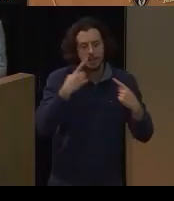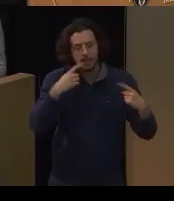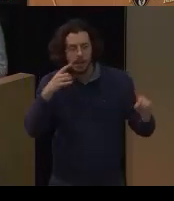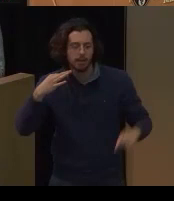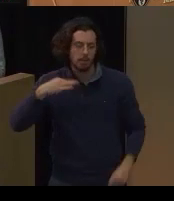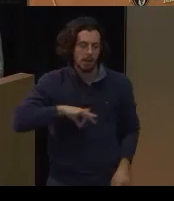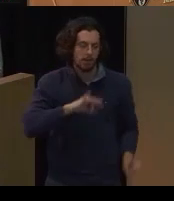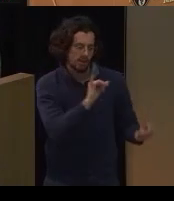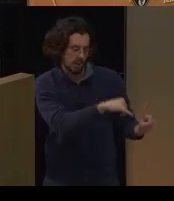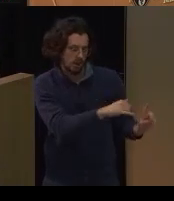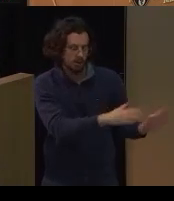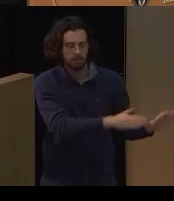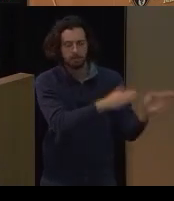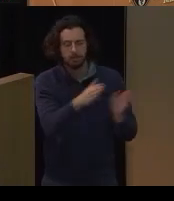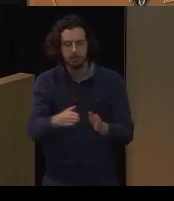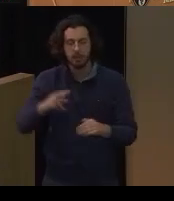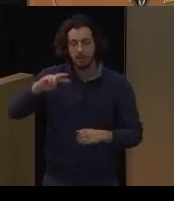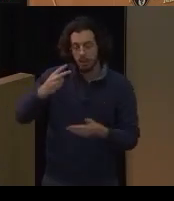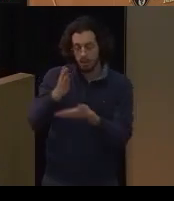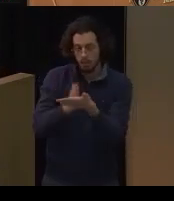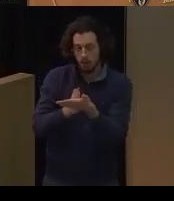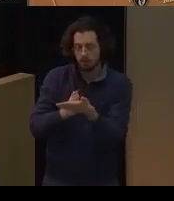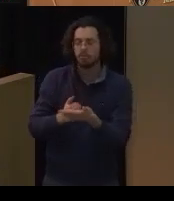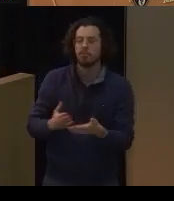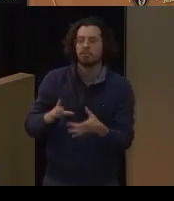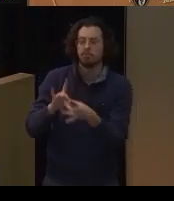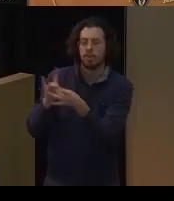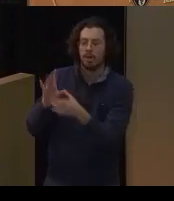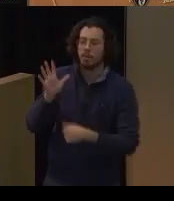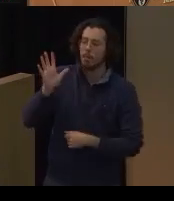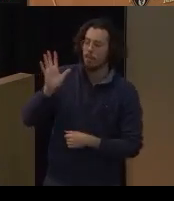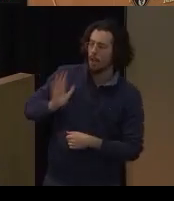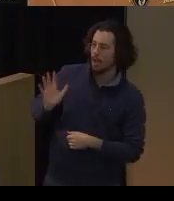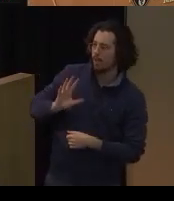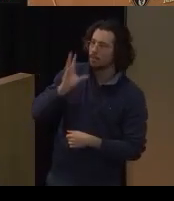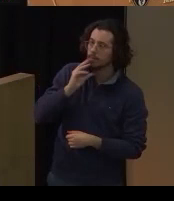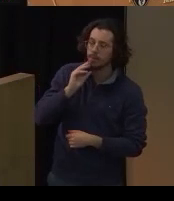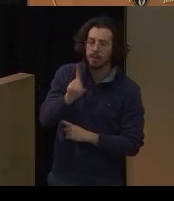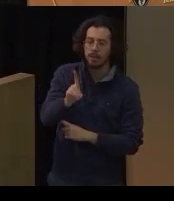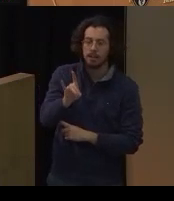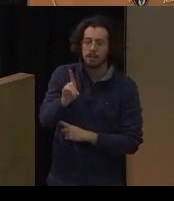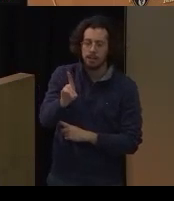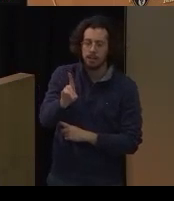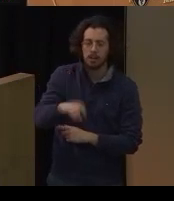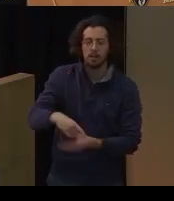the second component loaded heavily on past experiences so words like did talk believe